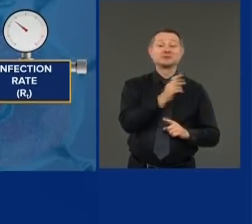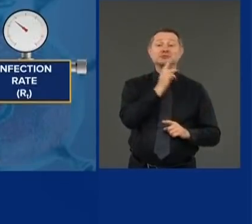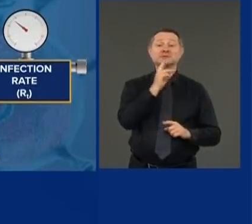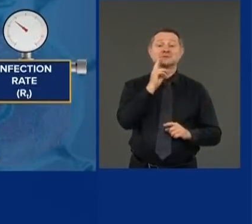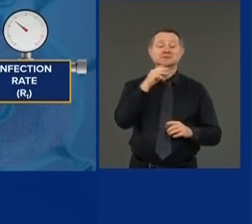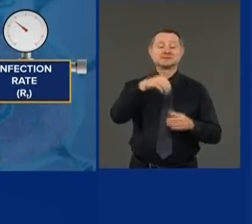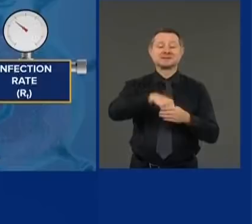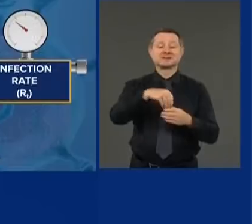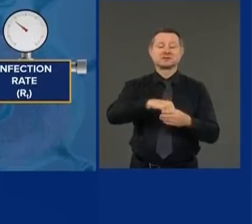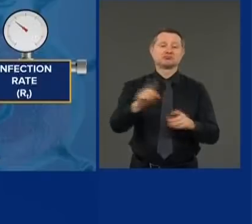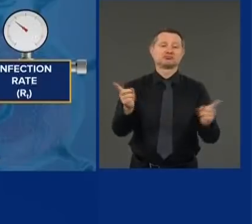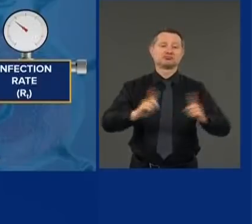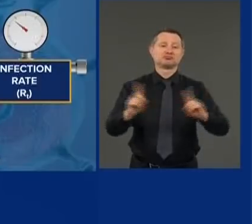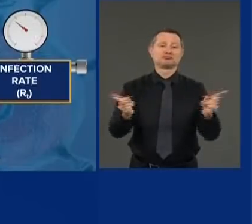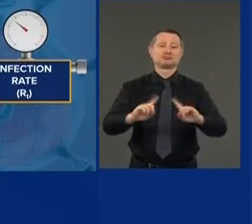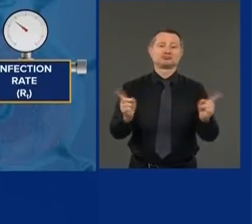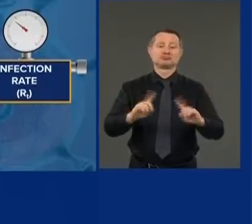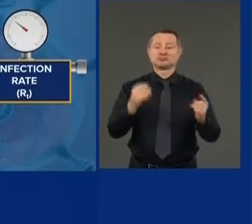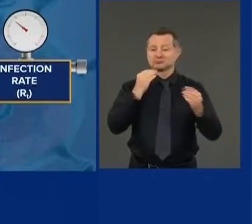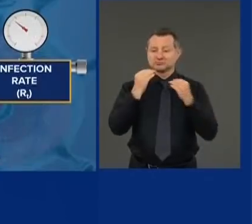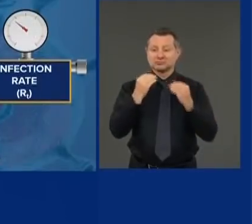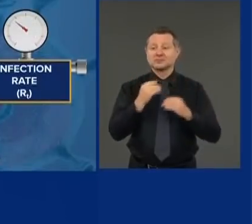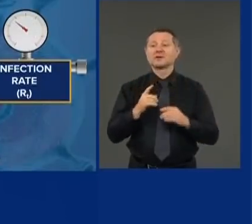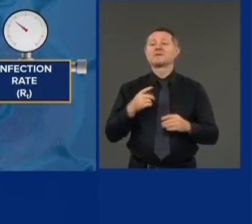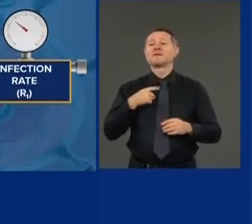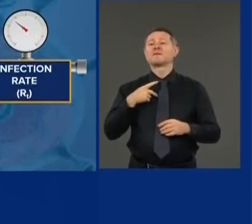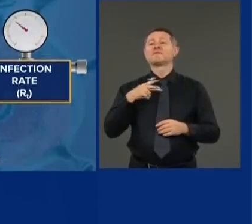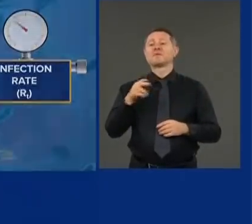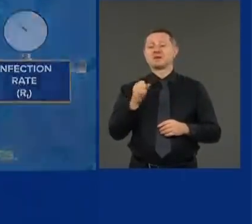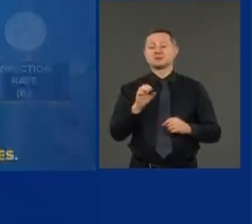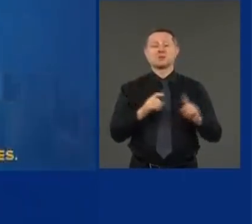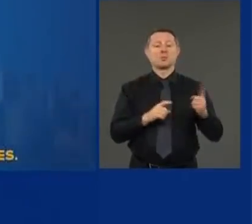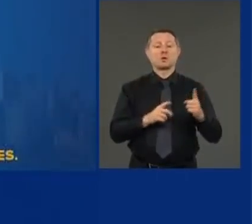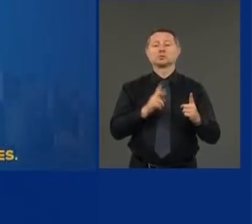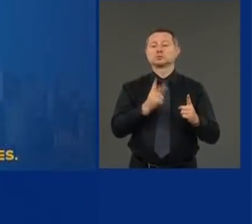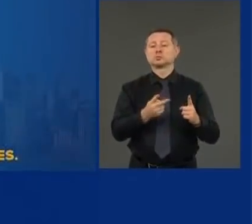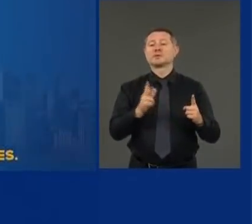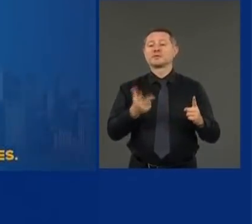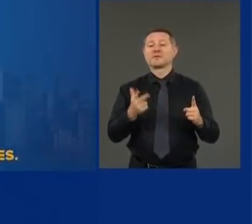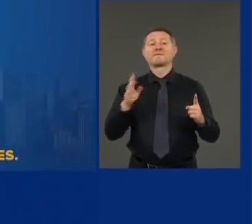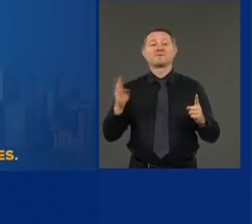SO NEW YORK CITY GOES INTO PHASE THREE, BUT NO INDOOR DINING. RIGHT?